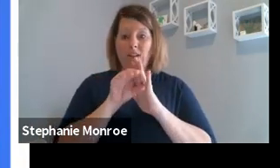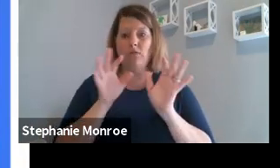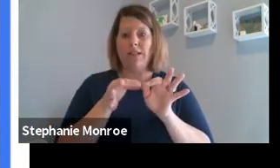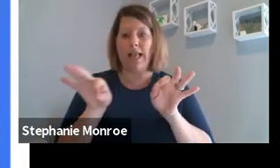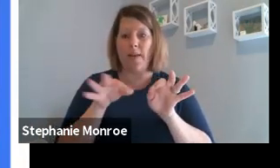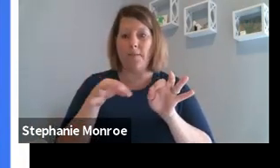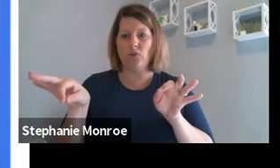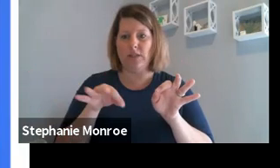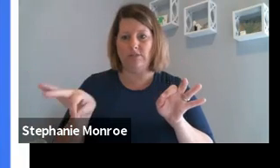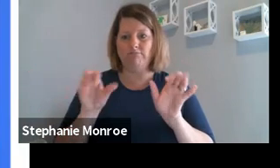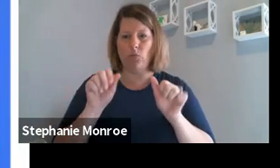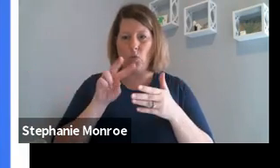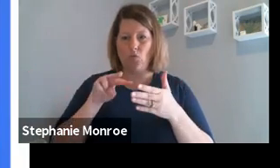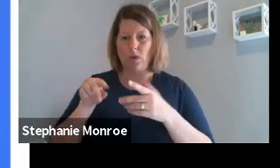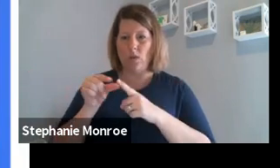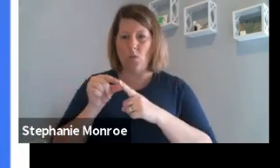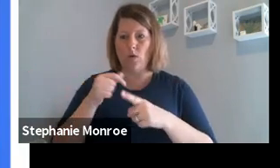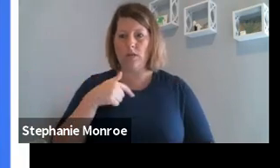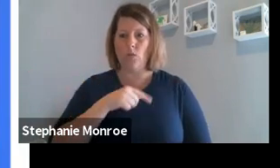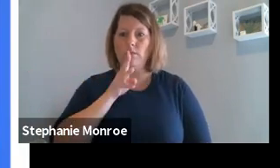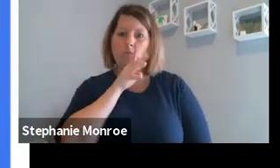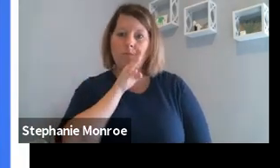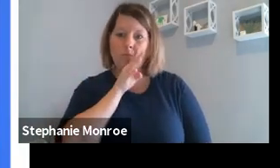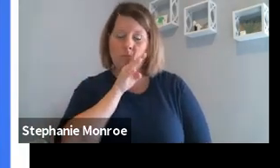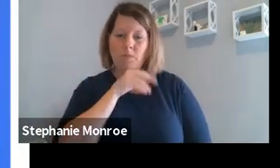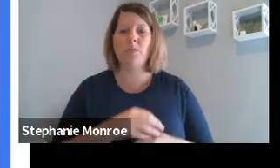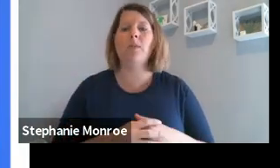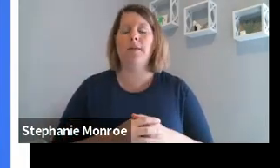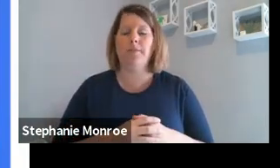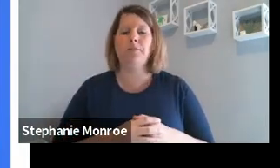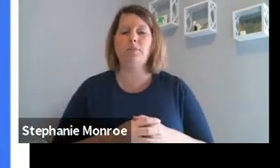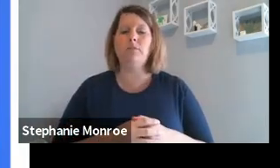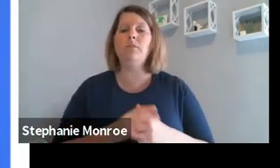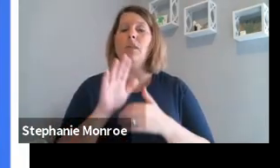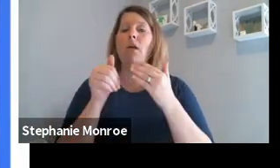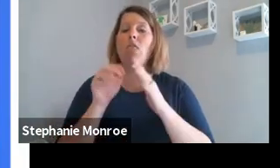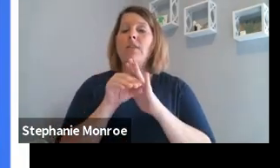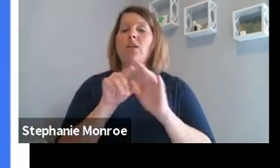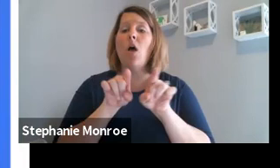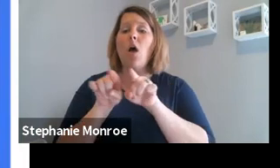so that you can read the words that we are speaking. All of these videos are being interpreted